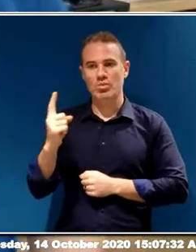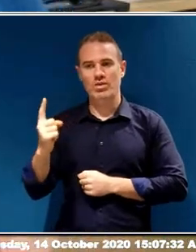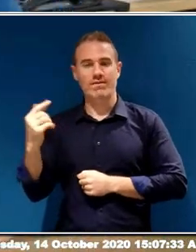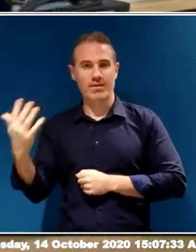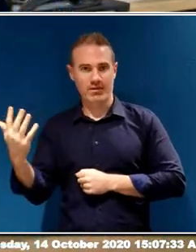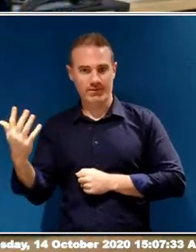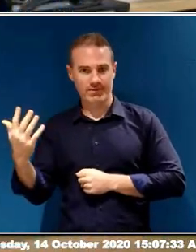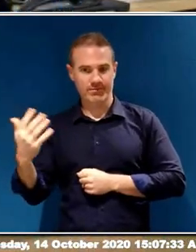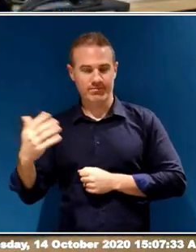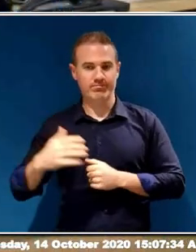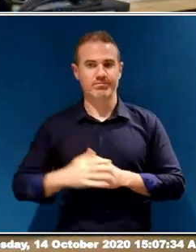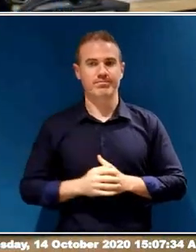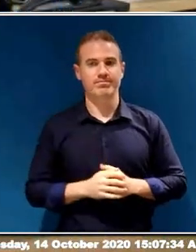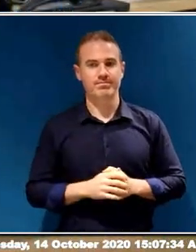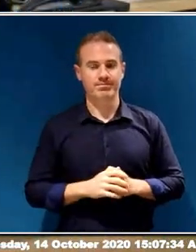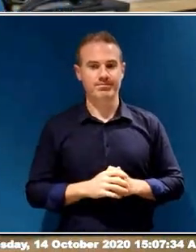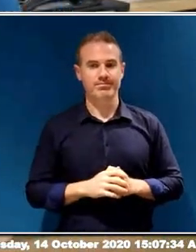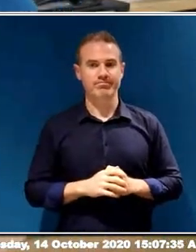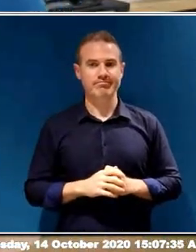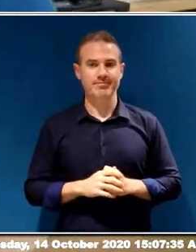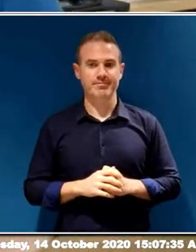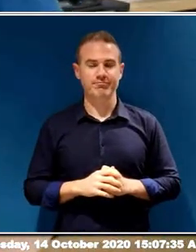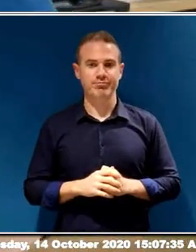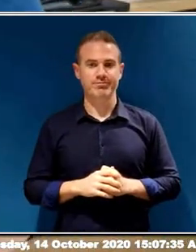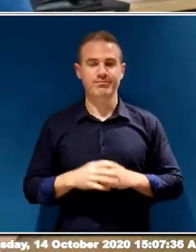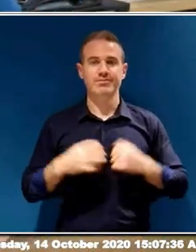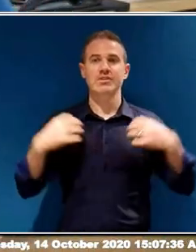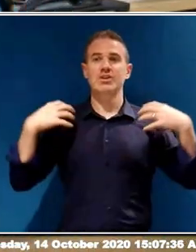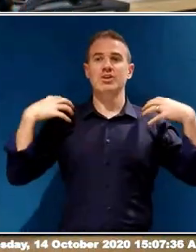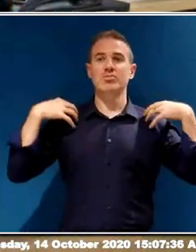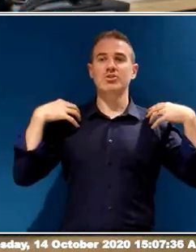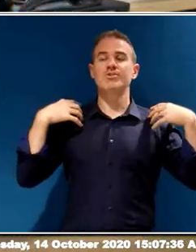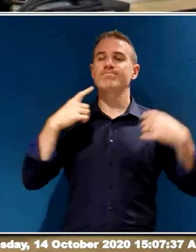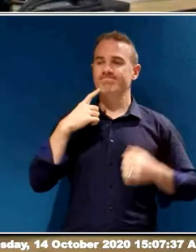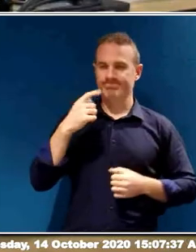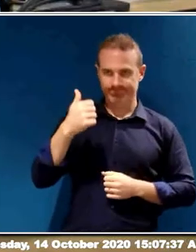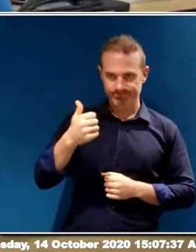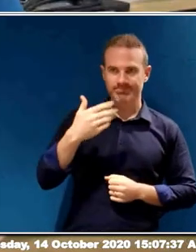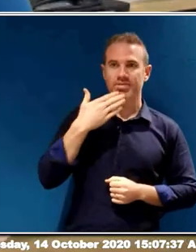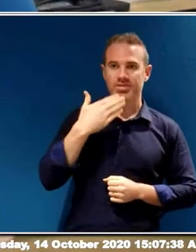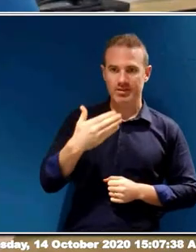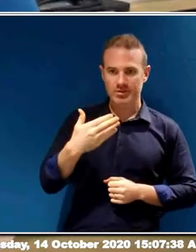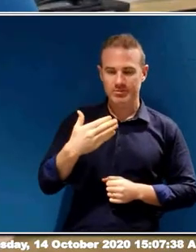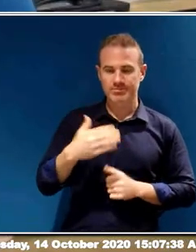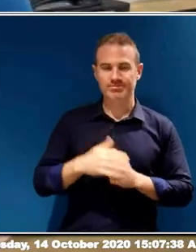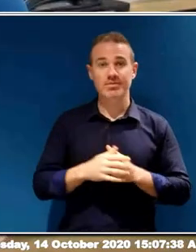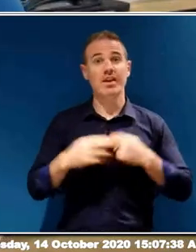Yes. Thank you. Could you state your full name, please. Shiralee Poed.